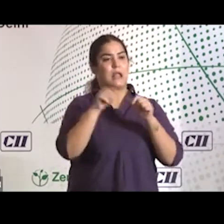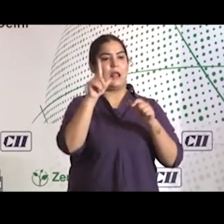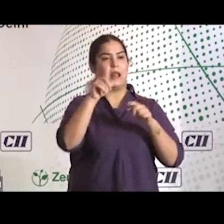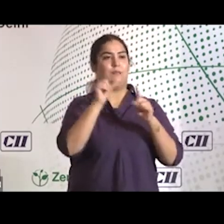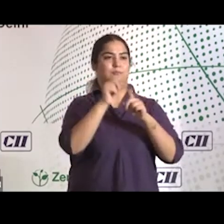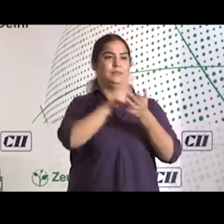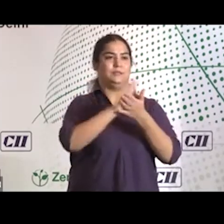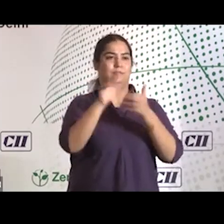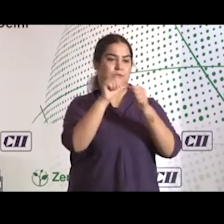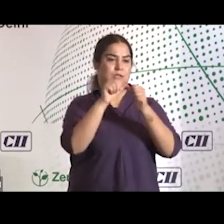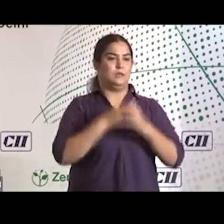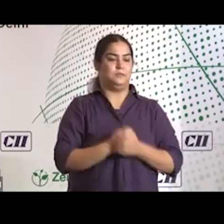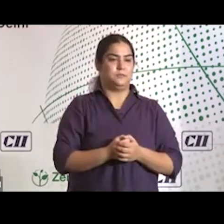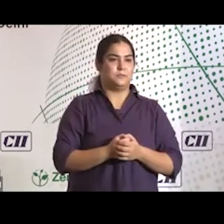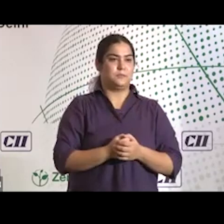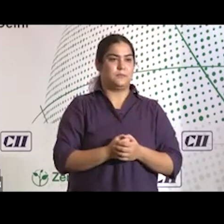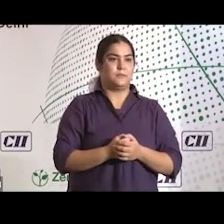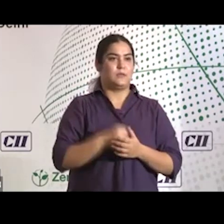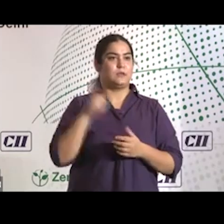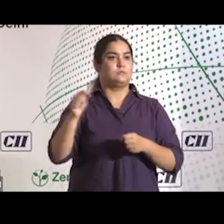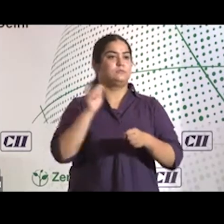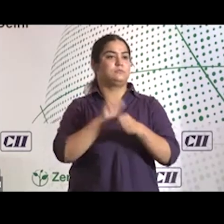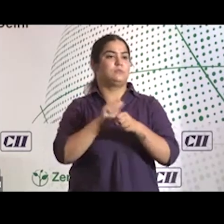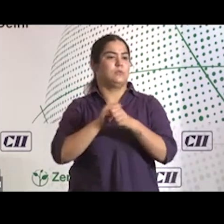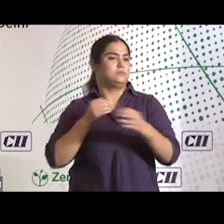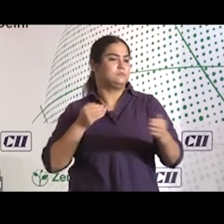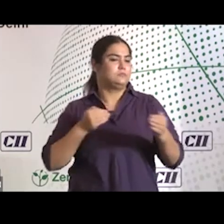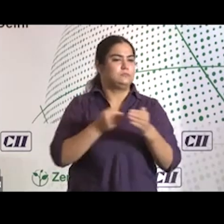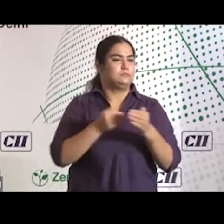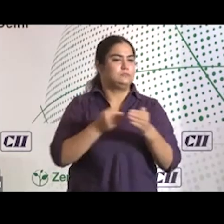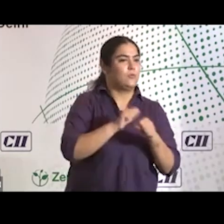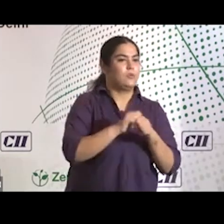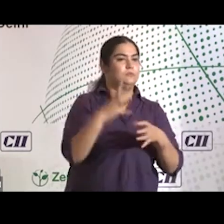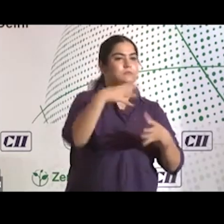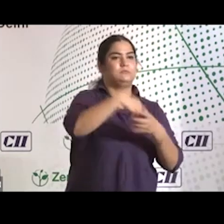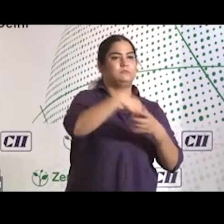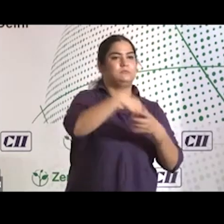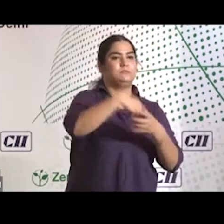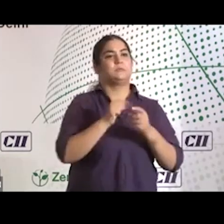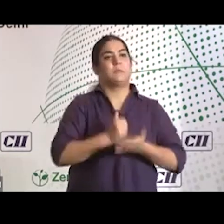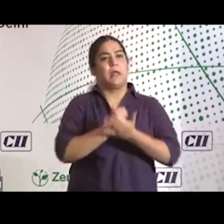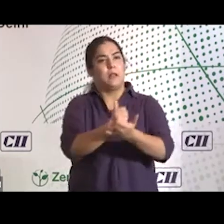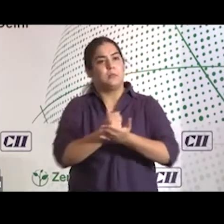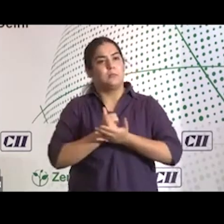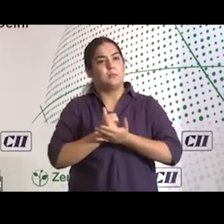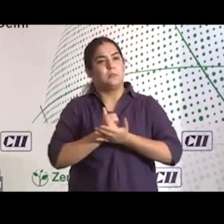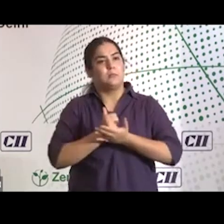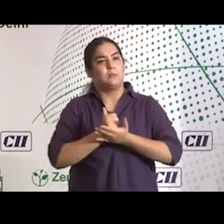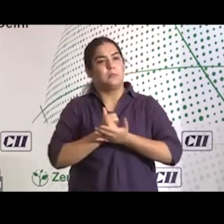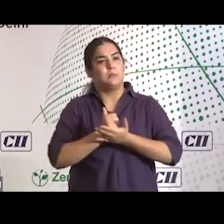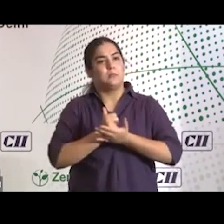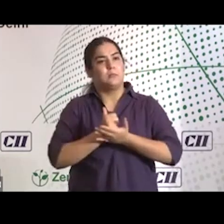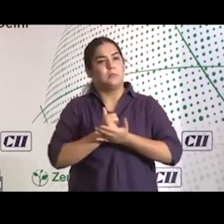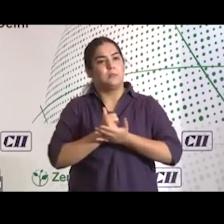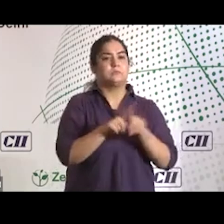she is working there and helping all the startups,